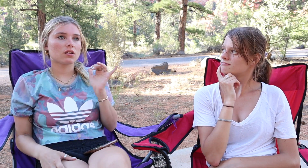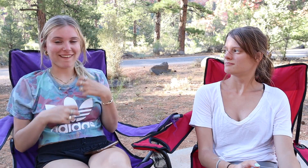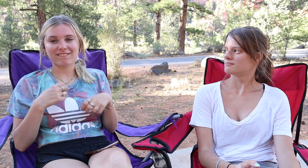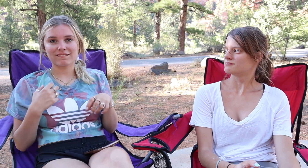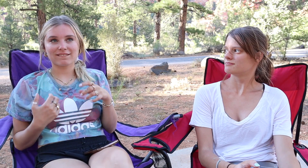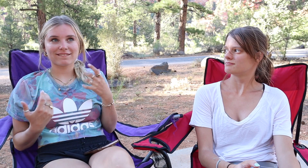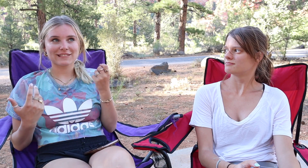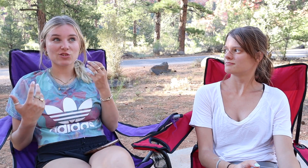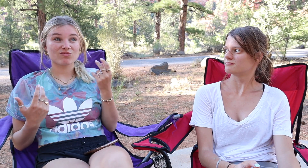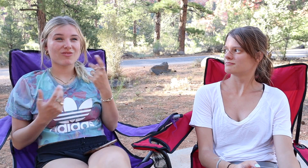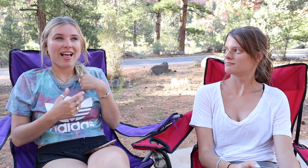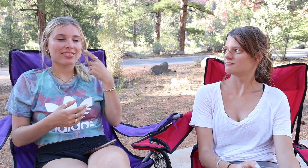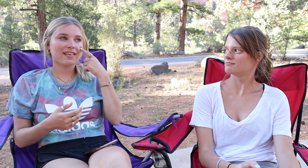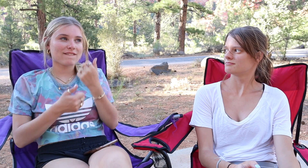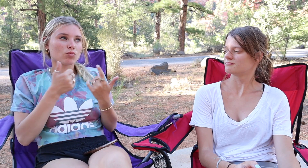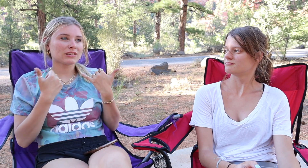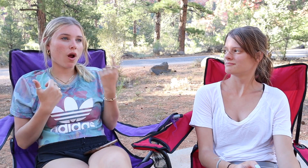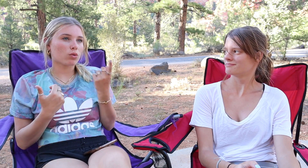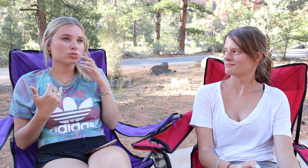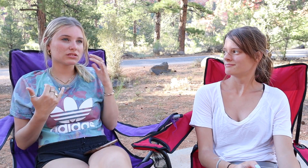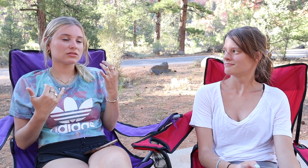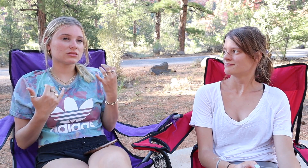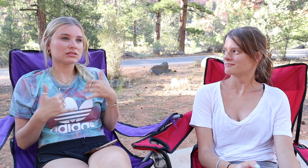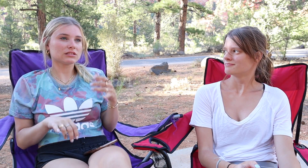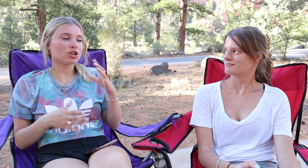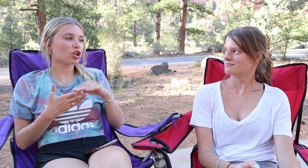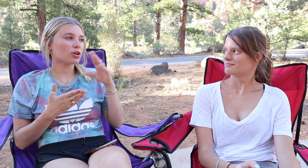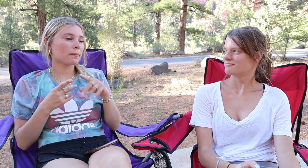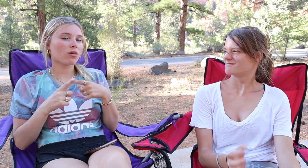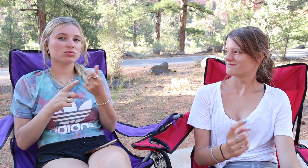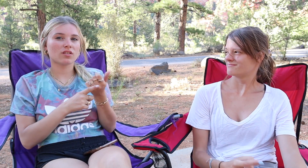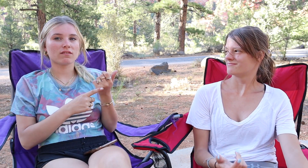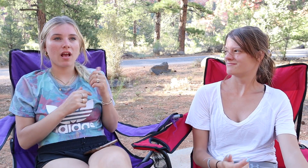it is just really that we can't love ourselves completely